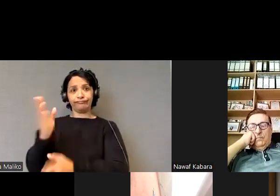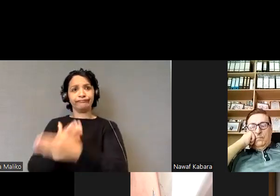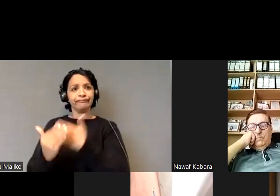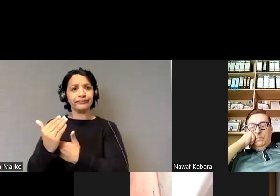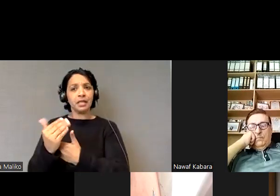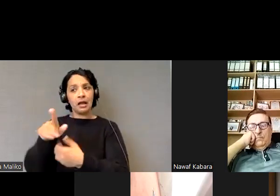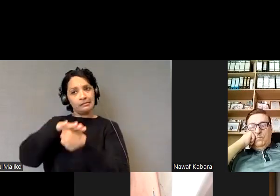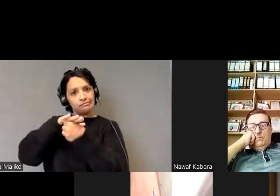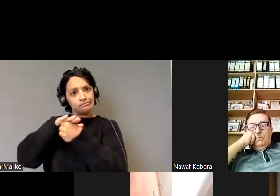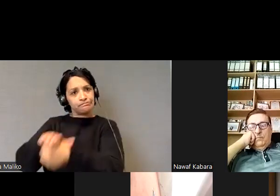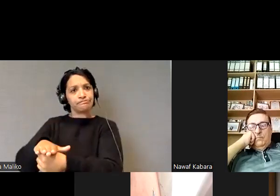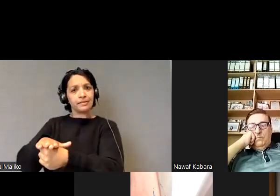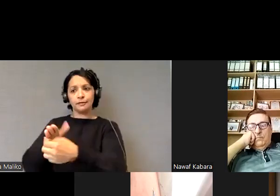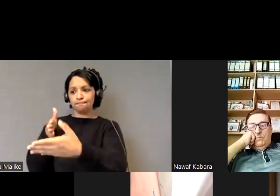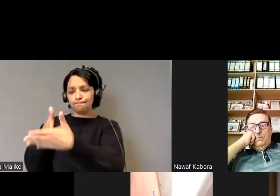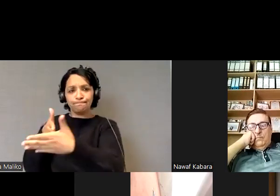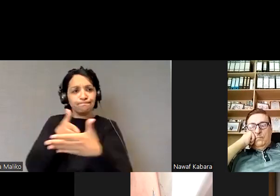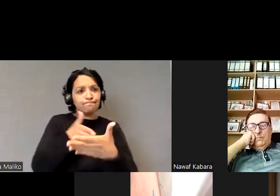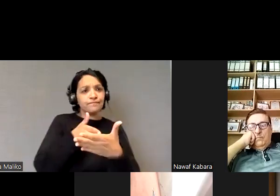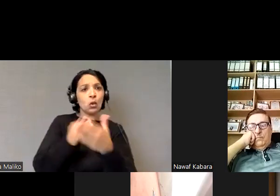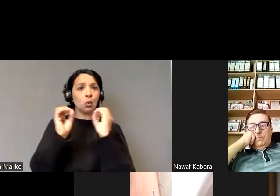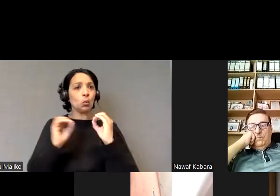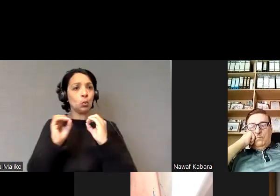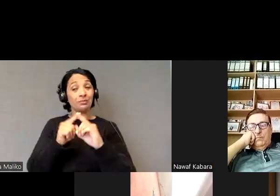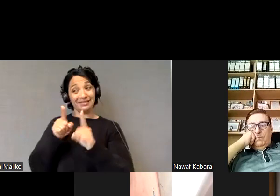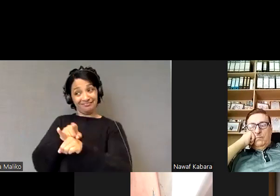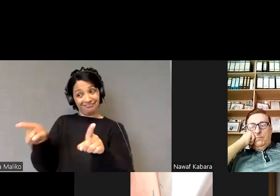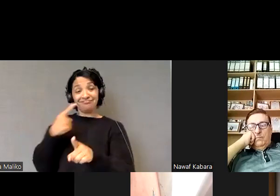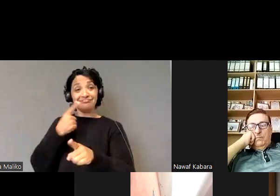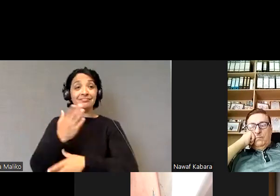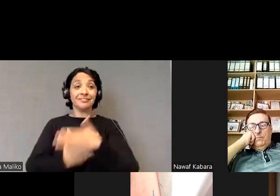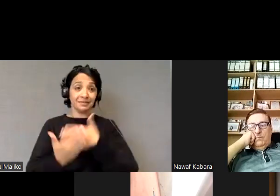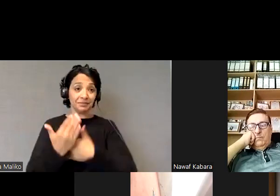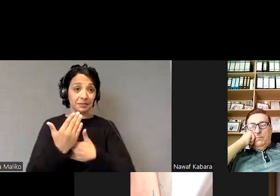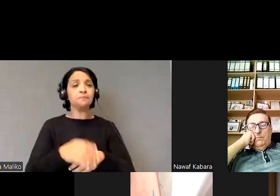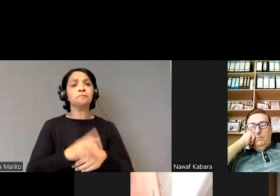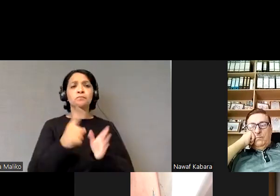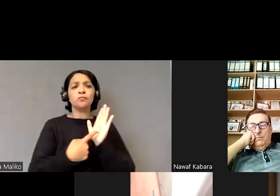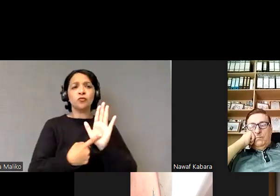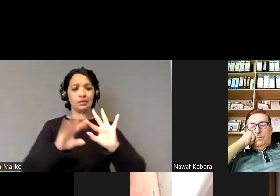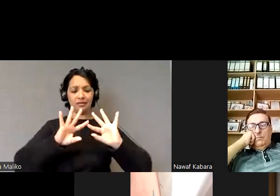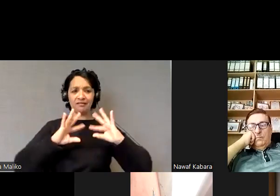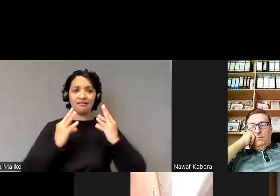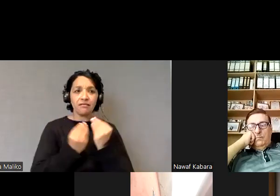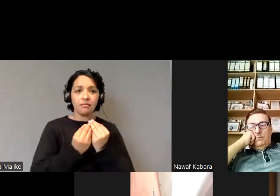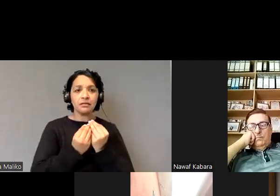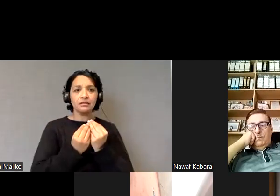or barriers that come with disabilities, family members or caregivers.